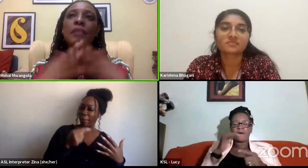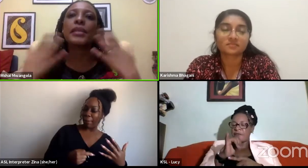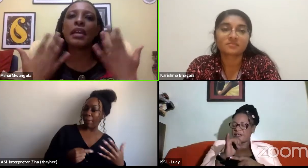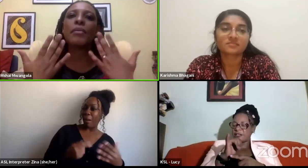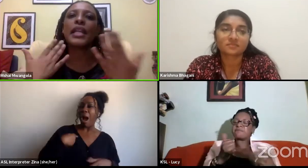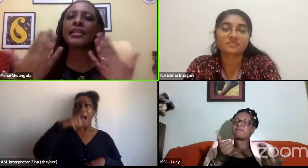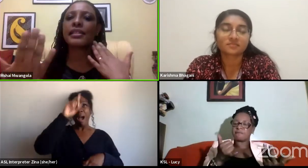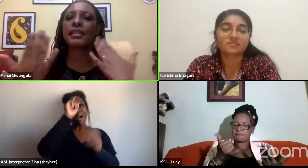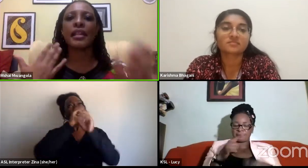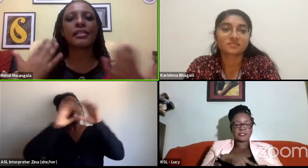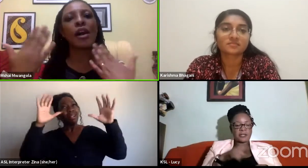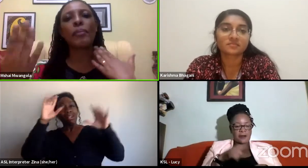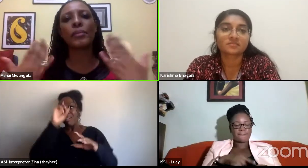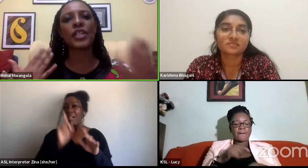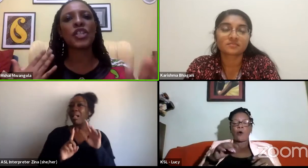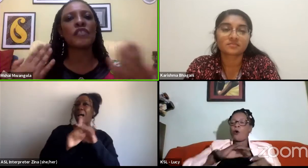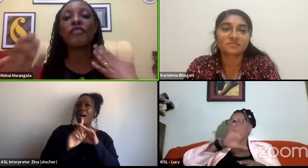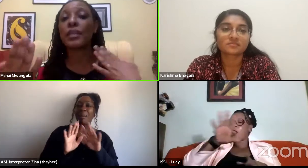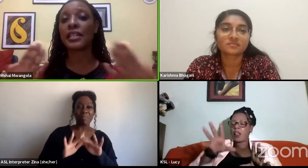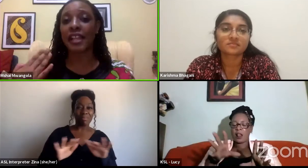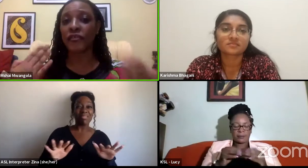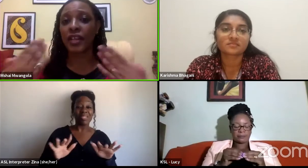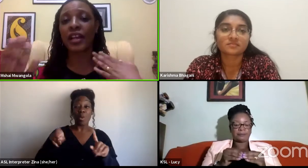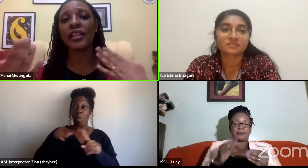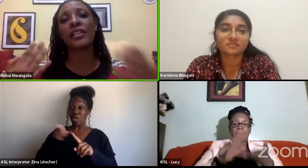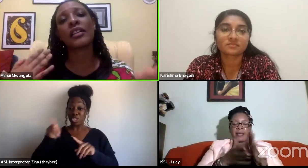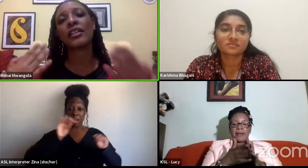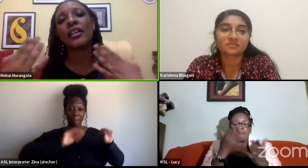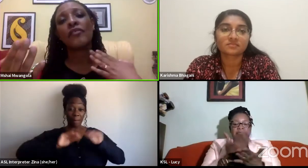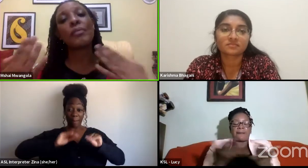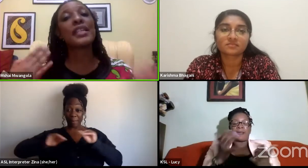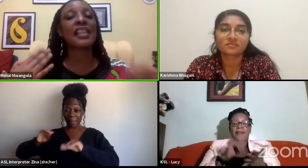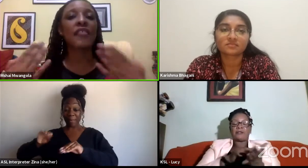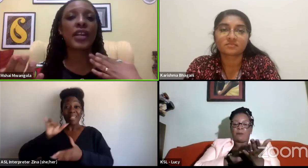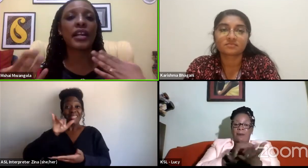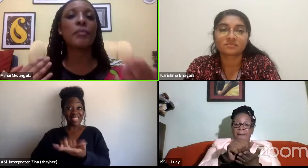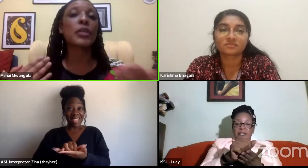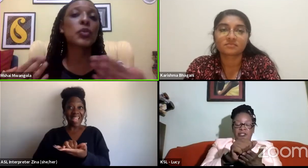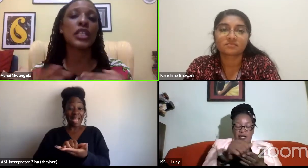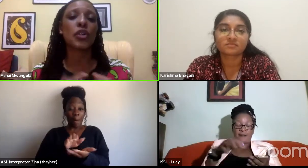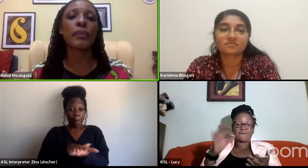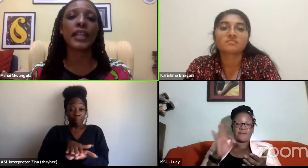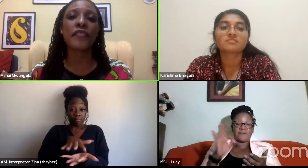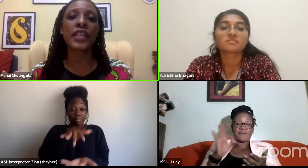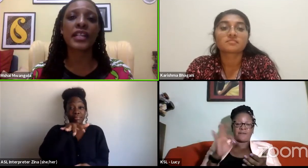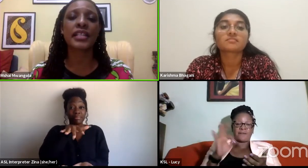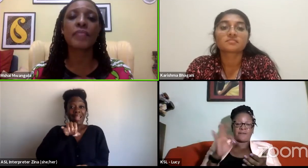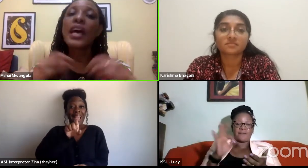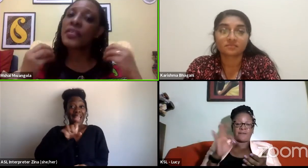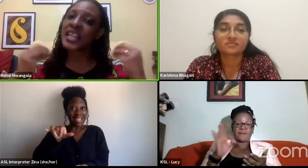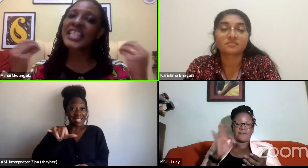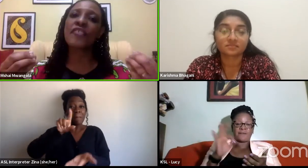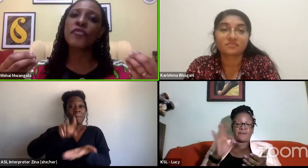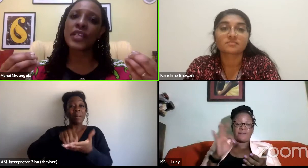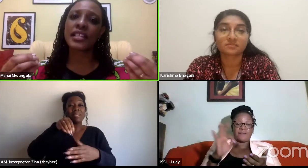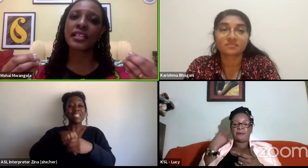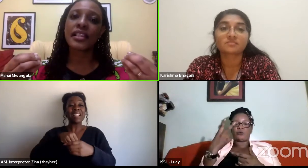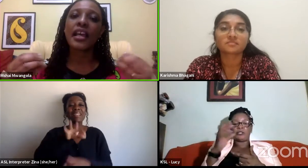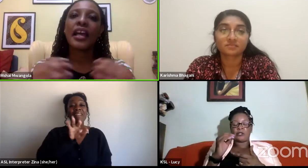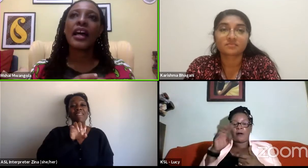it became an essay that's now published in Feminist Africa, in the Feminist Africa 20 on Pan-Africanism that had voices.